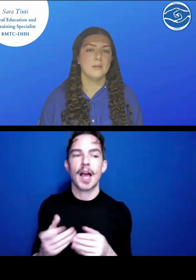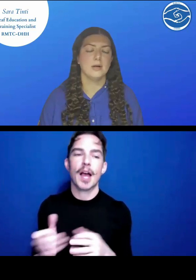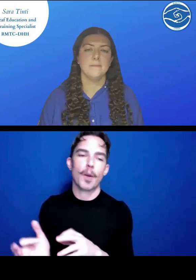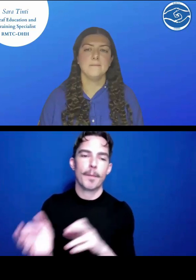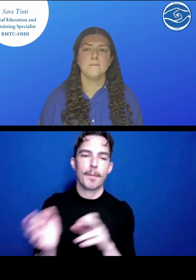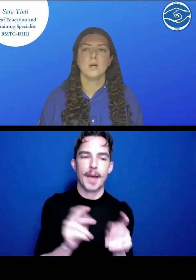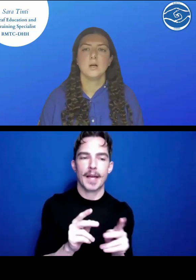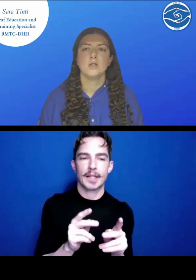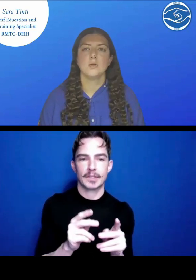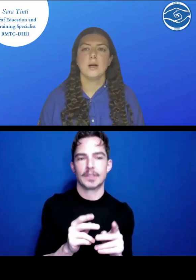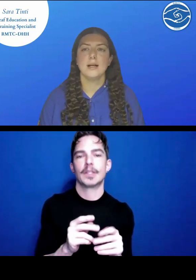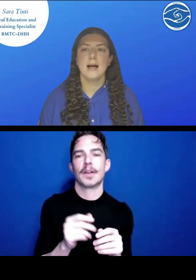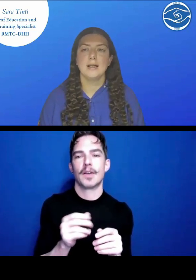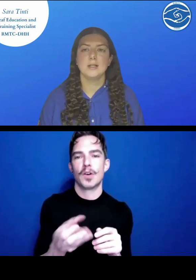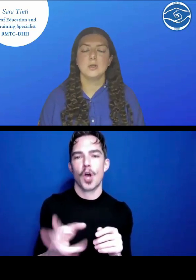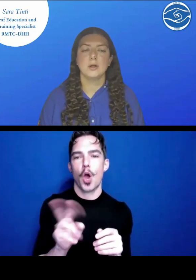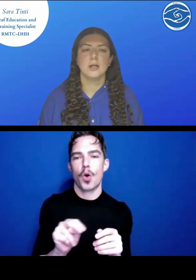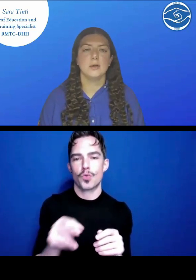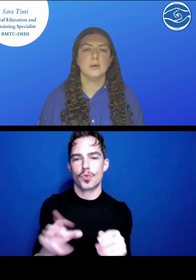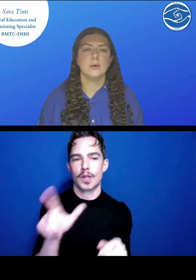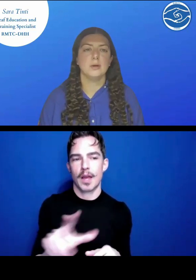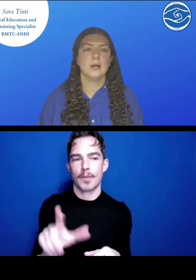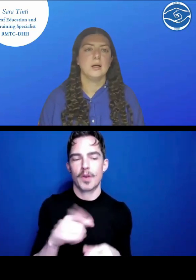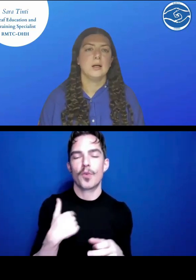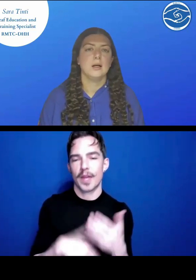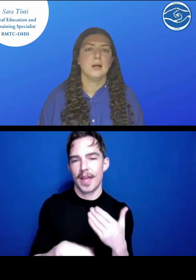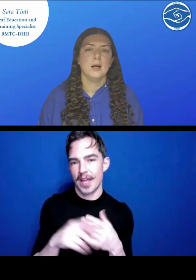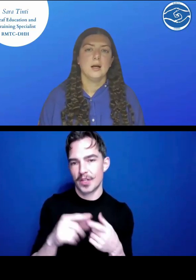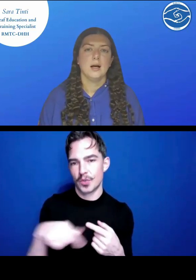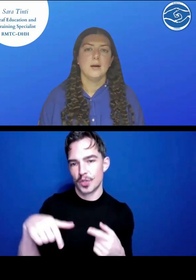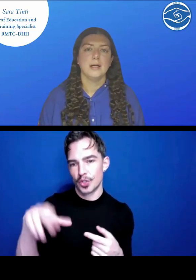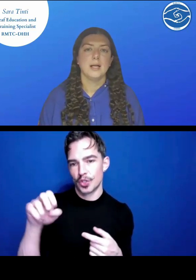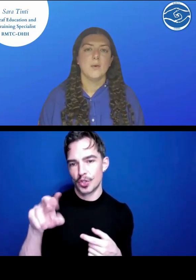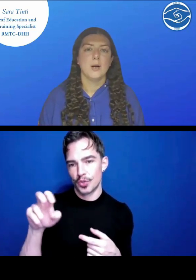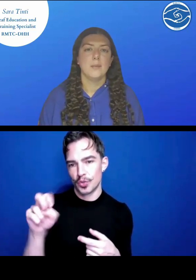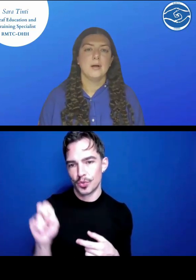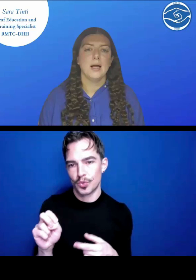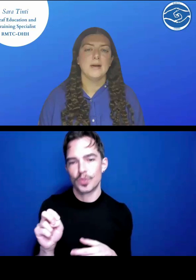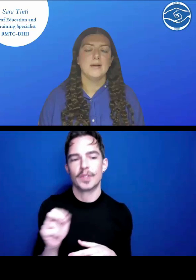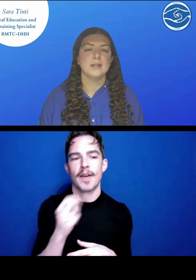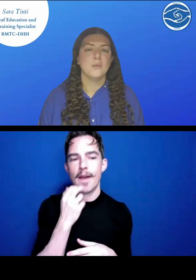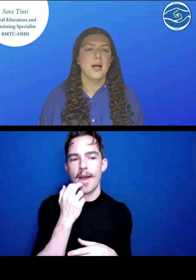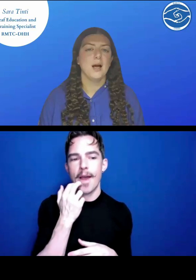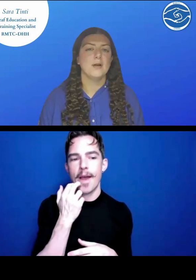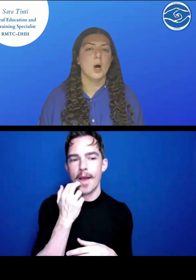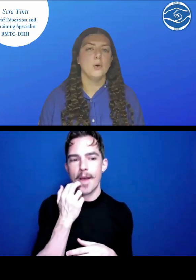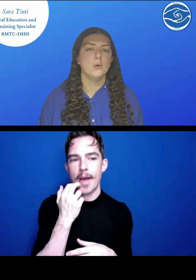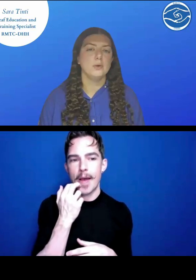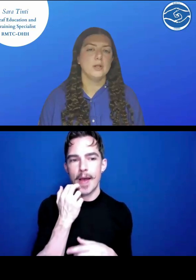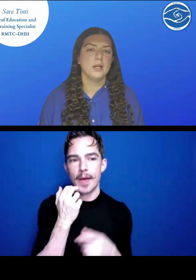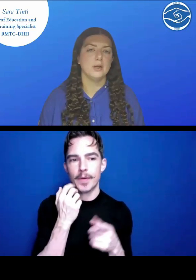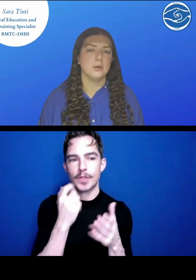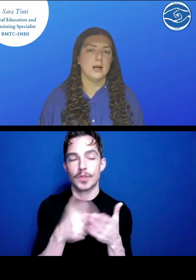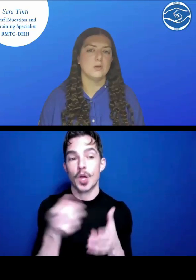own library. So, we already added it to our queue. I'm going to go up and you'll see we have an own queue